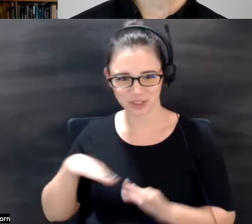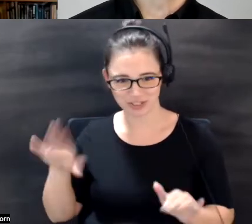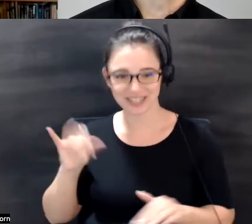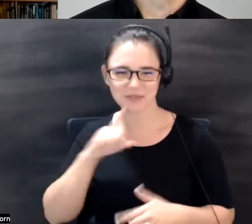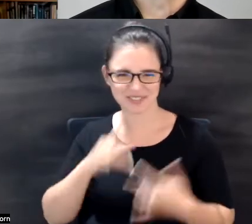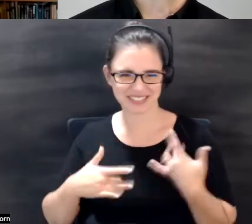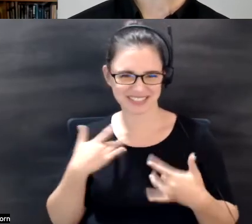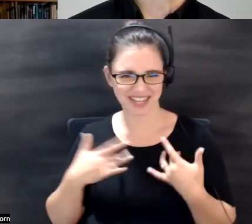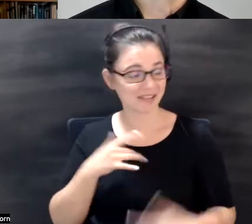Oh wow. Yeah.